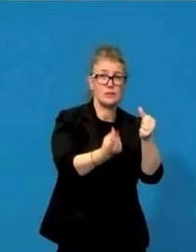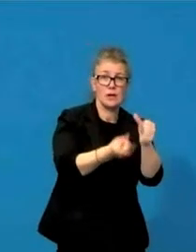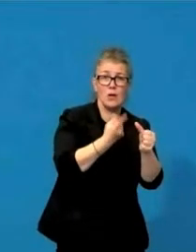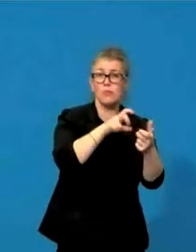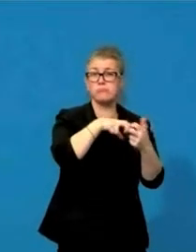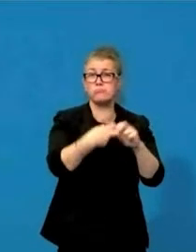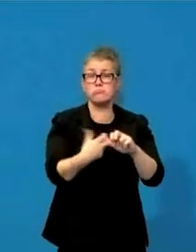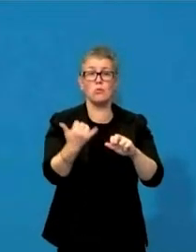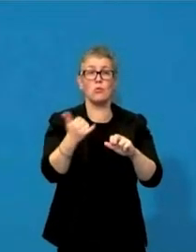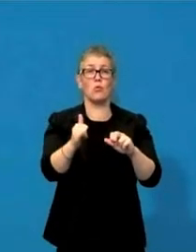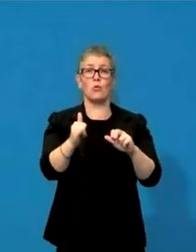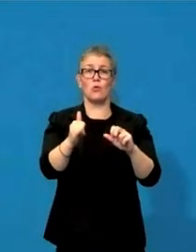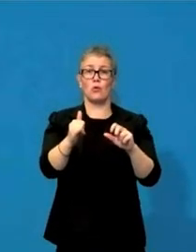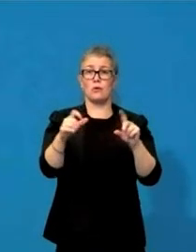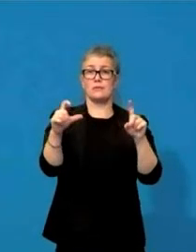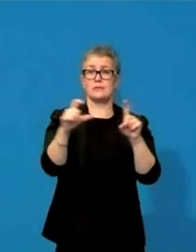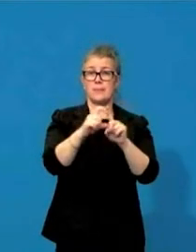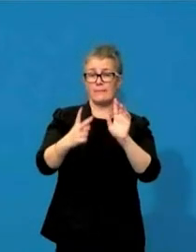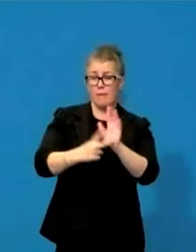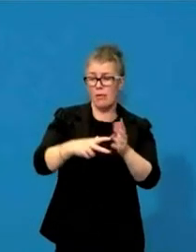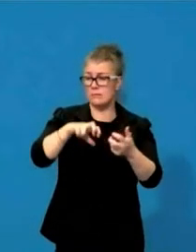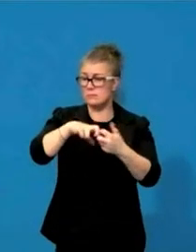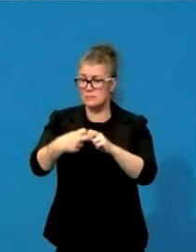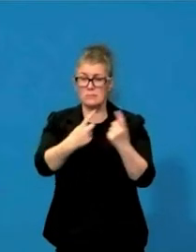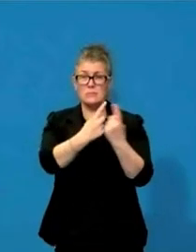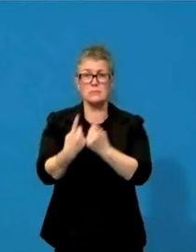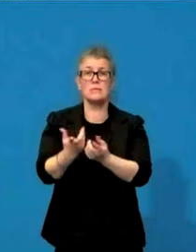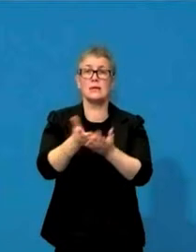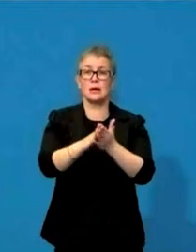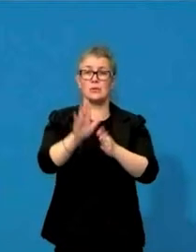of those - or trauma issues, that we set up mechanisms to support those people do it